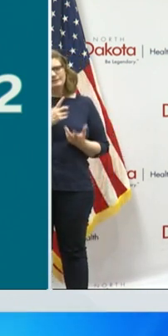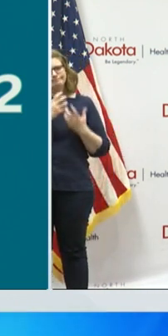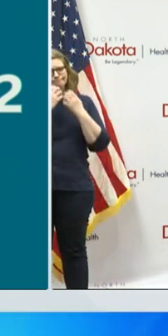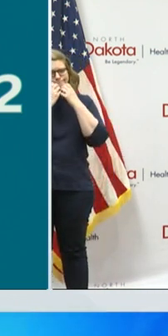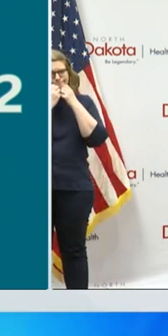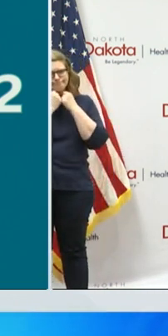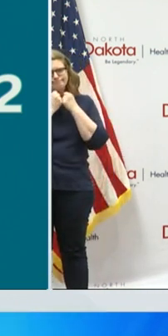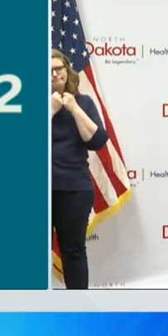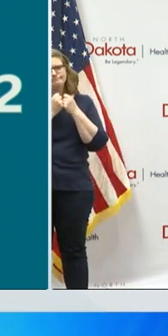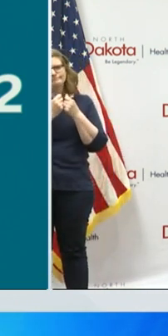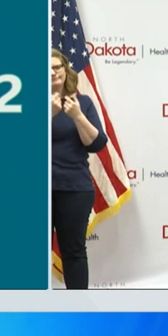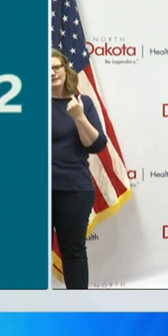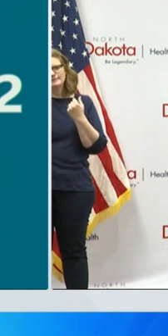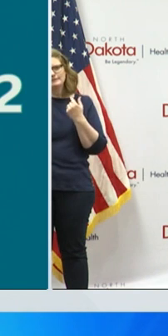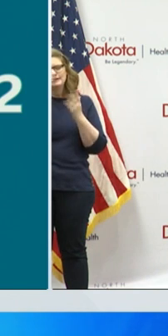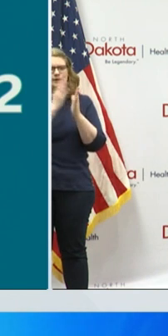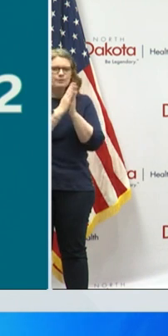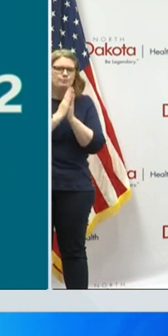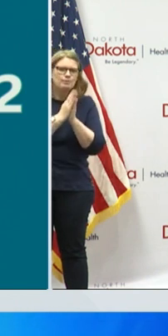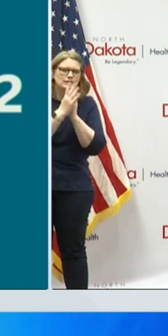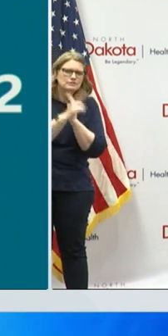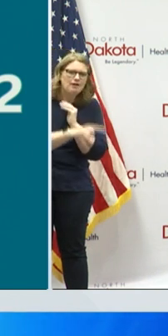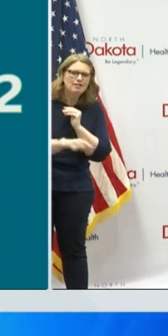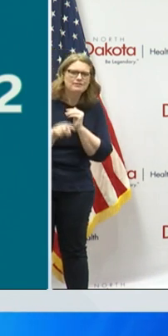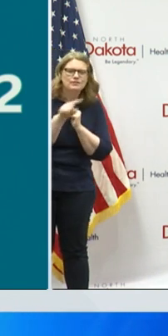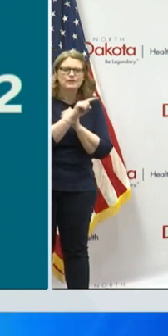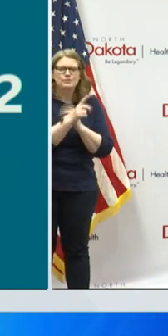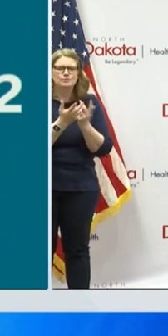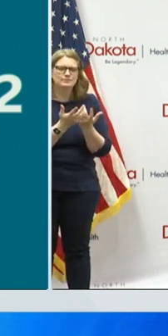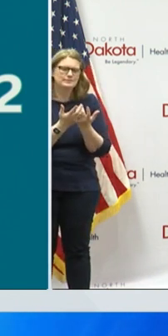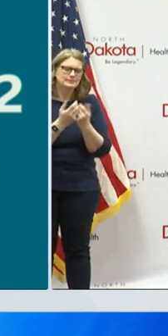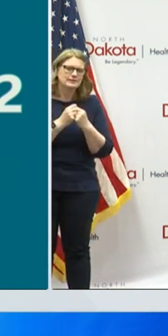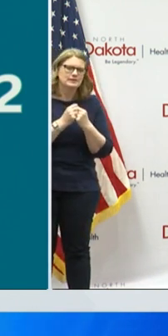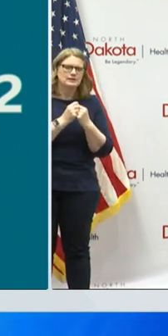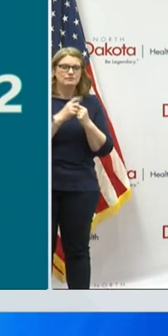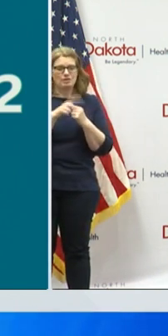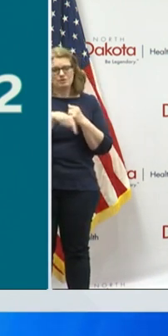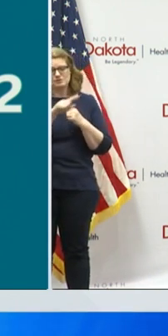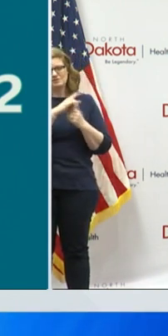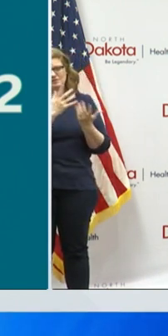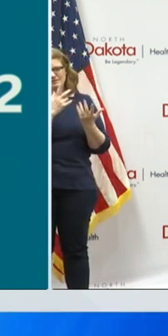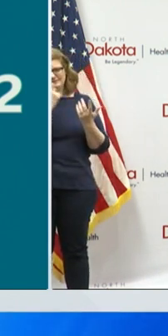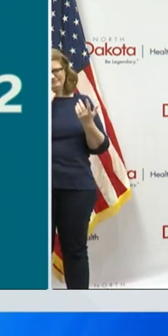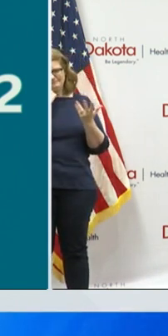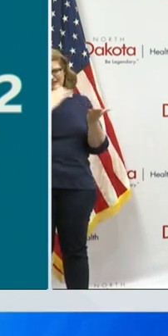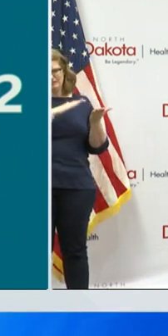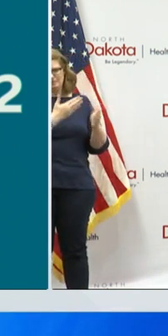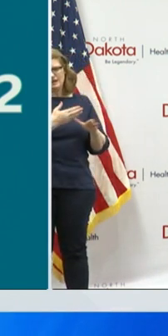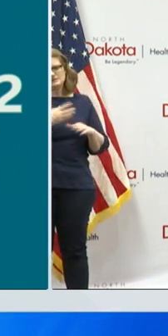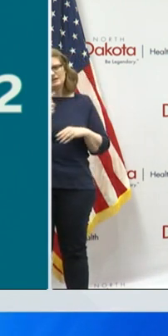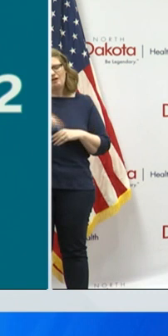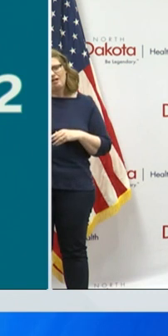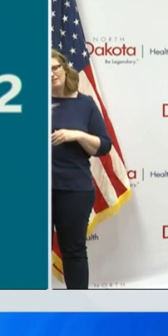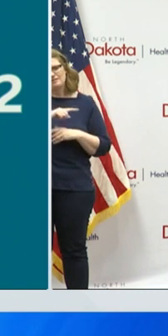HIS 70s FROM KASS COUNTY AND BOTH INDIVIDUALS HAD UNDERLYING HEALTH CONDITION AND AS ALWAYS, OUR THOUGHTS AND PRAYERS GO OUT